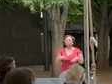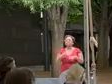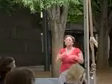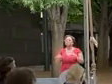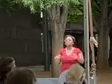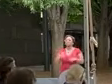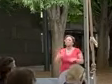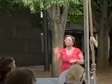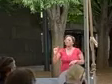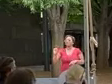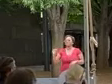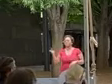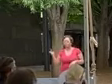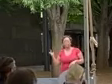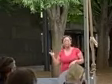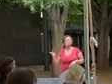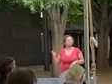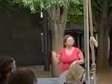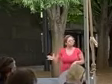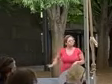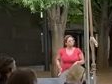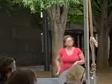She lost her right leg to the hip and her left leg below the knee